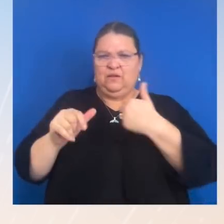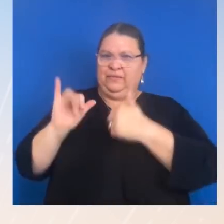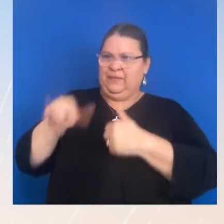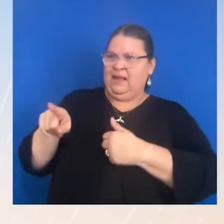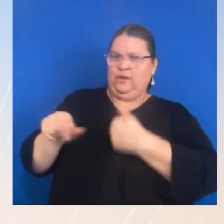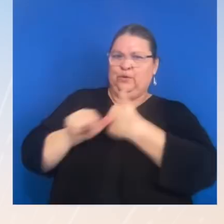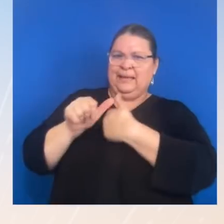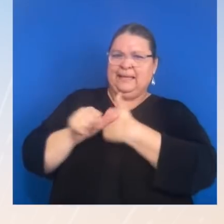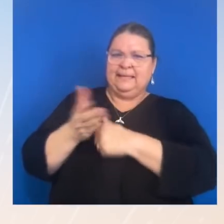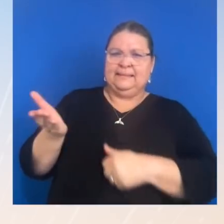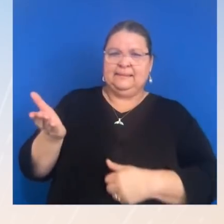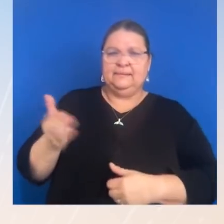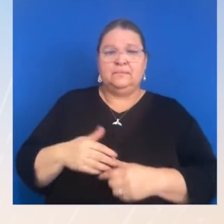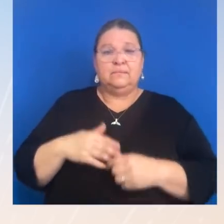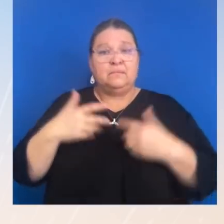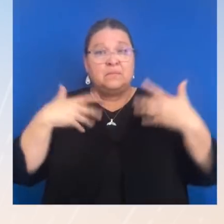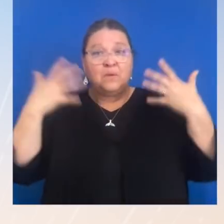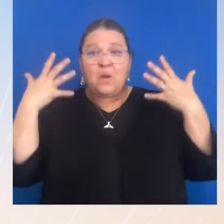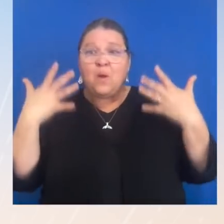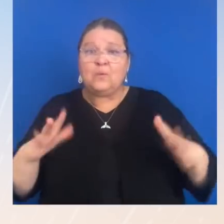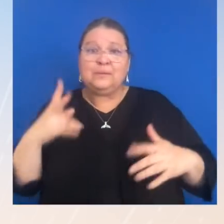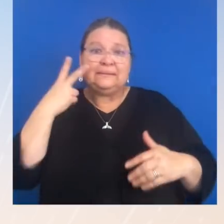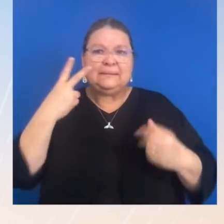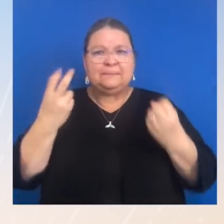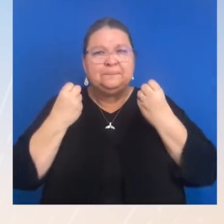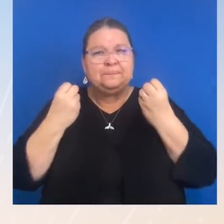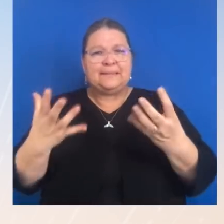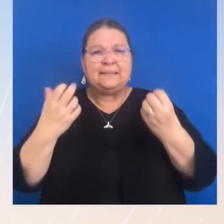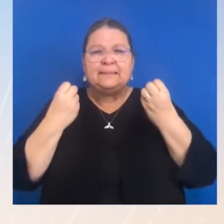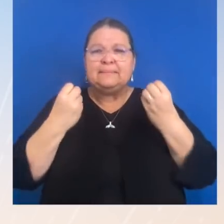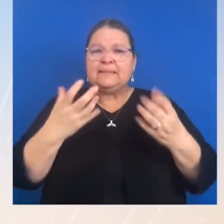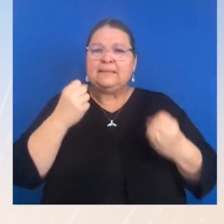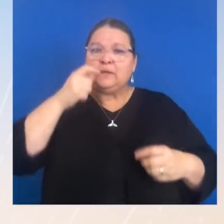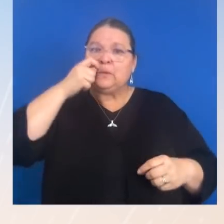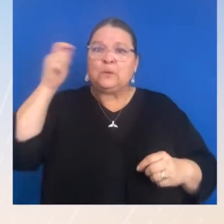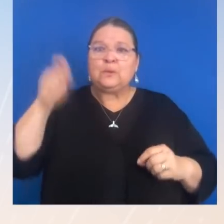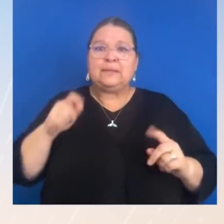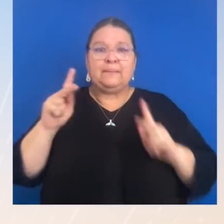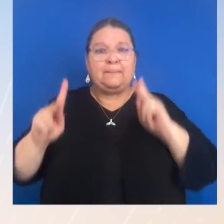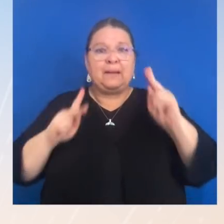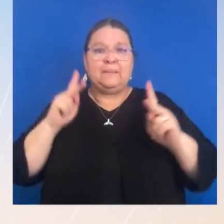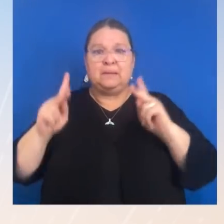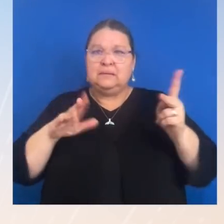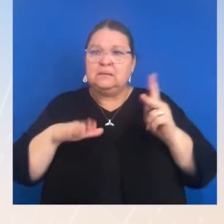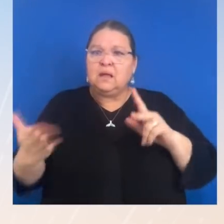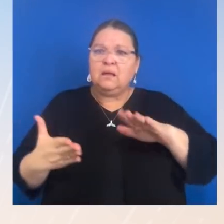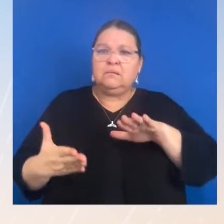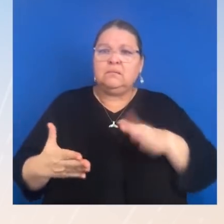Ms. Psaki: Well, I would say what our assessment is based on is how to prevent a world war here, Peter,